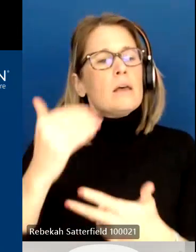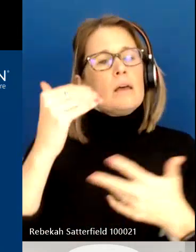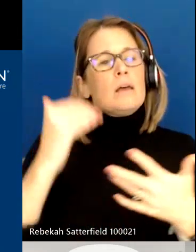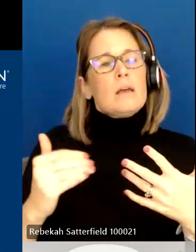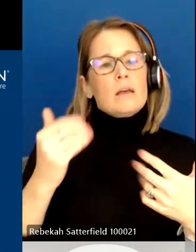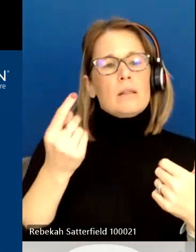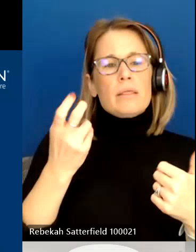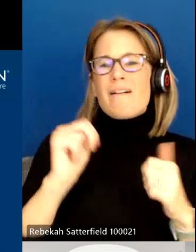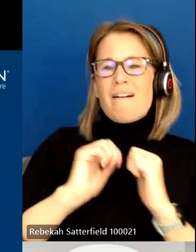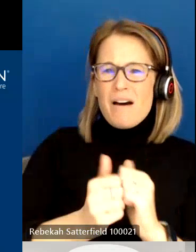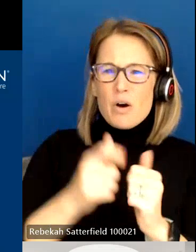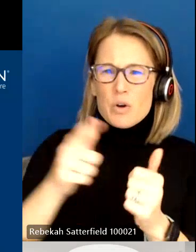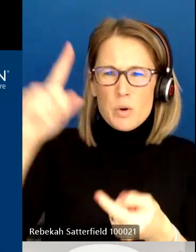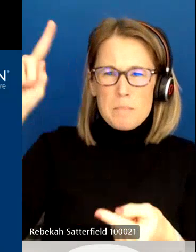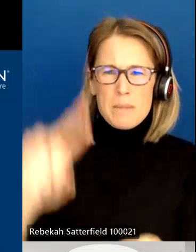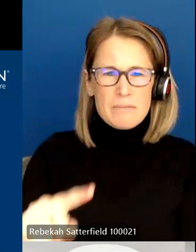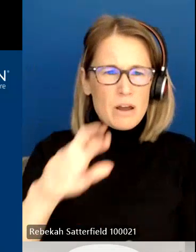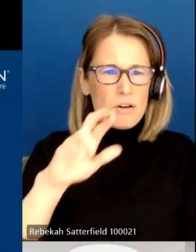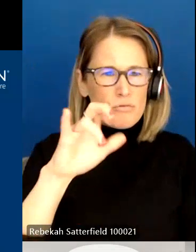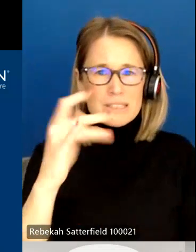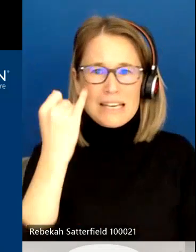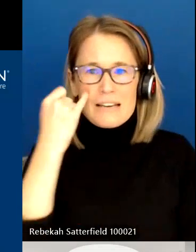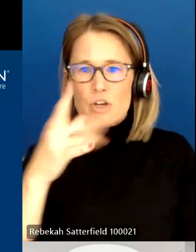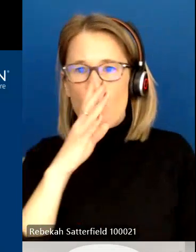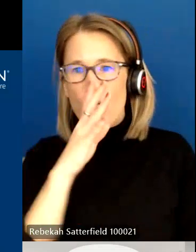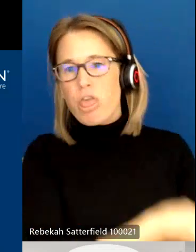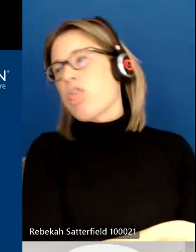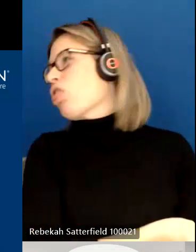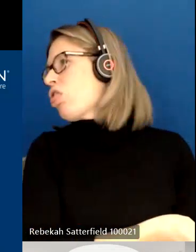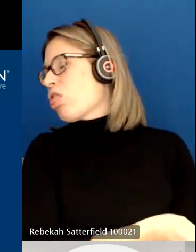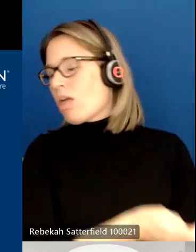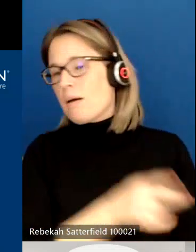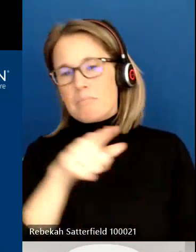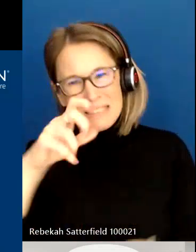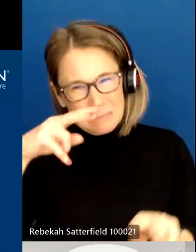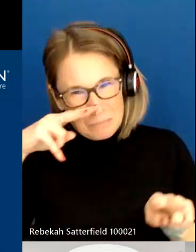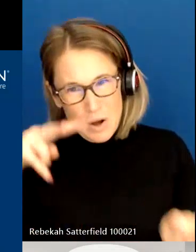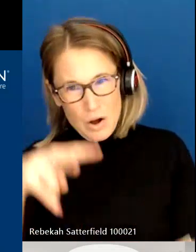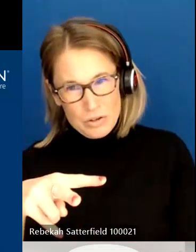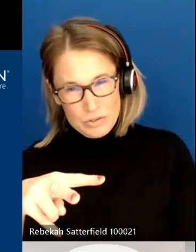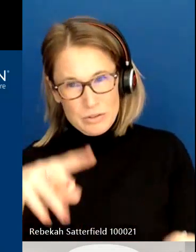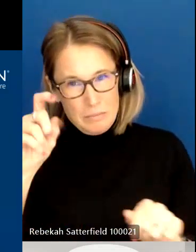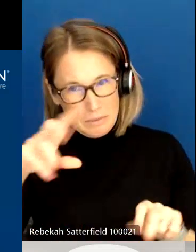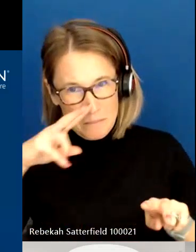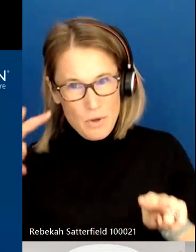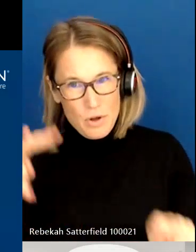risk if you're not monitoring you know ongoing monitoring of those impacts so this is where I